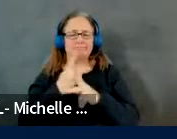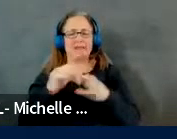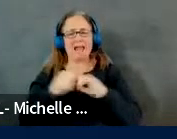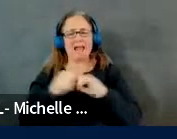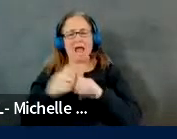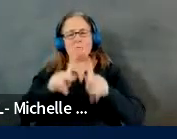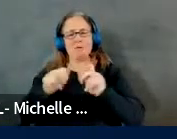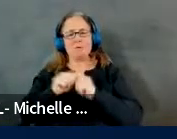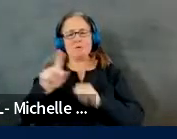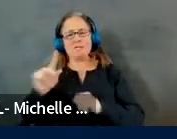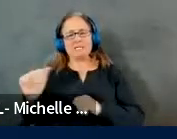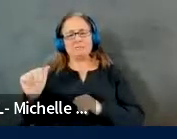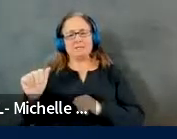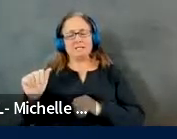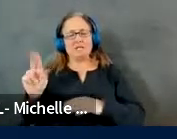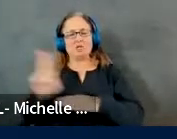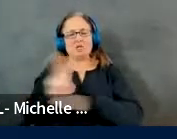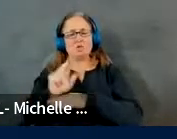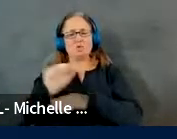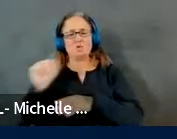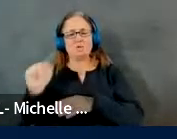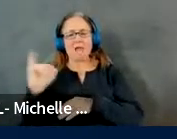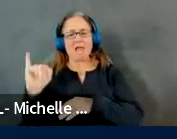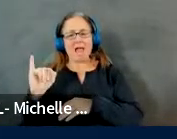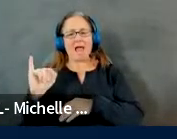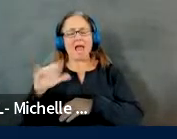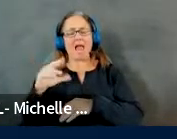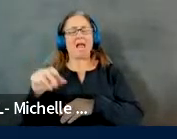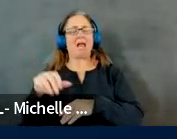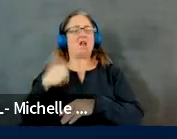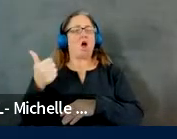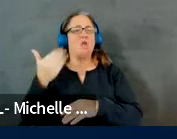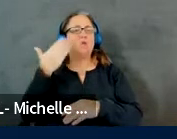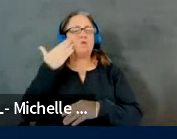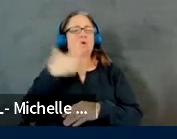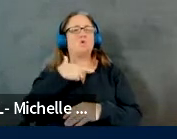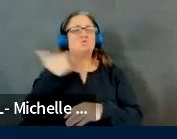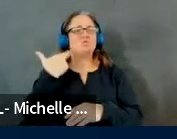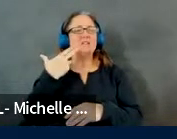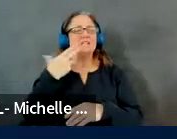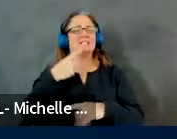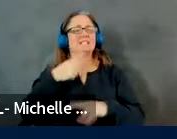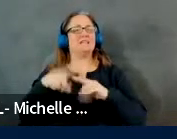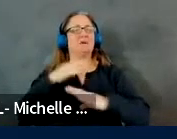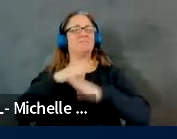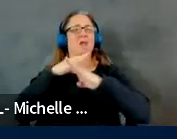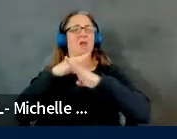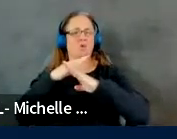disabilities are utilizing AI and what are some known risks and barriers that are currently